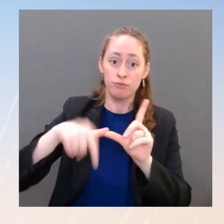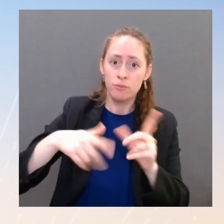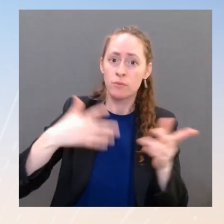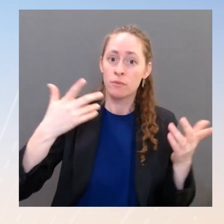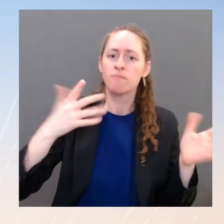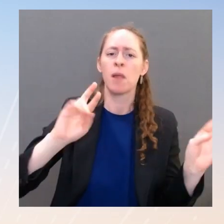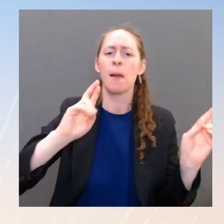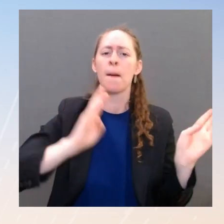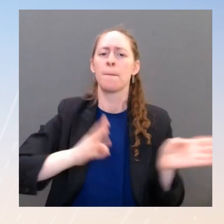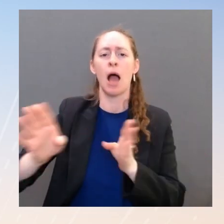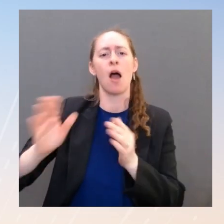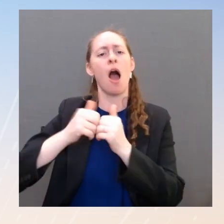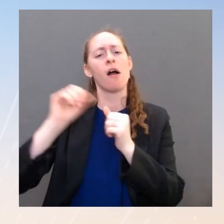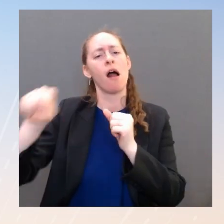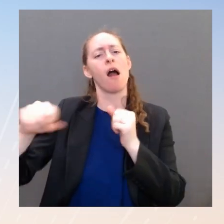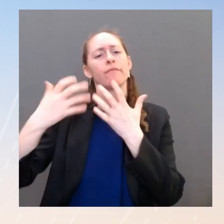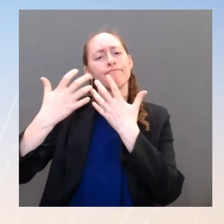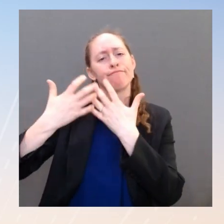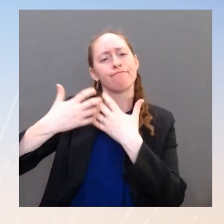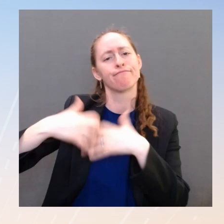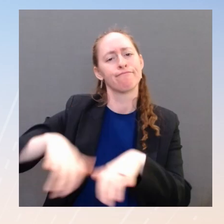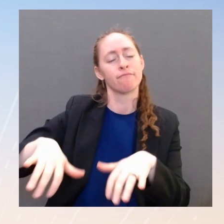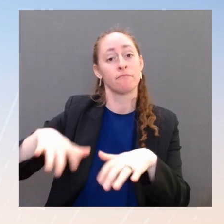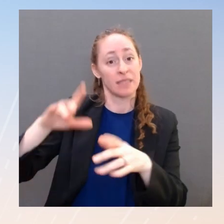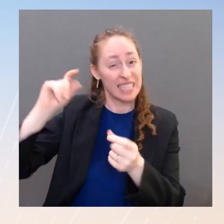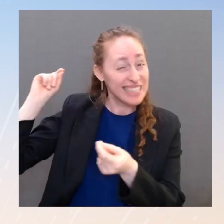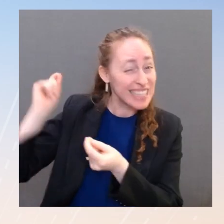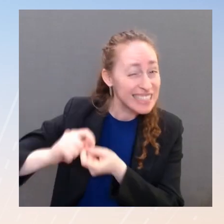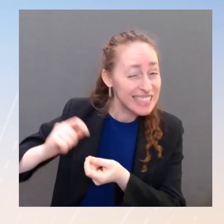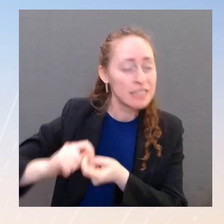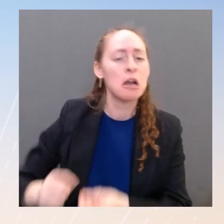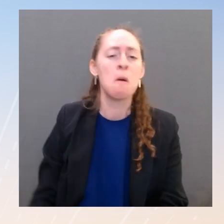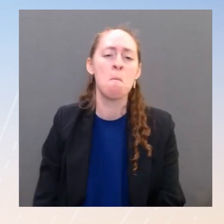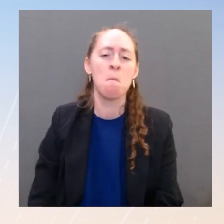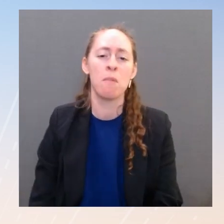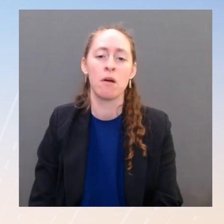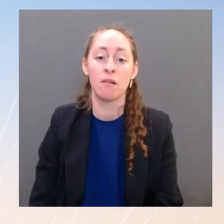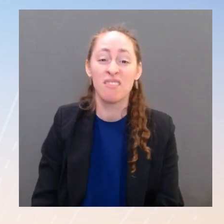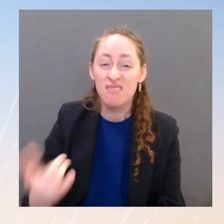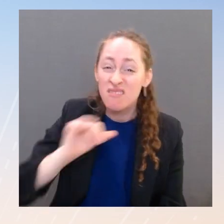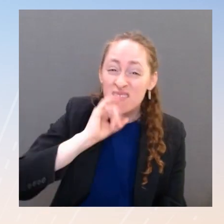beyond what was put in the readout. The Press: So, no details on whether troops -- there was a request for troops? Ms. Psaki: Well, there will be ongoing conversations